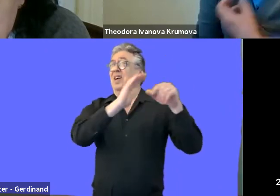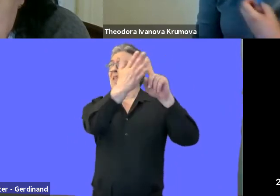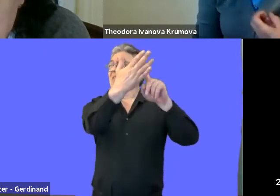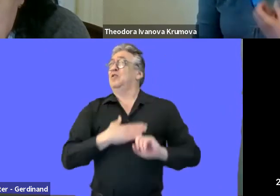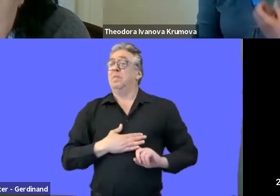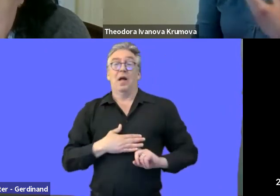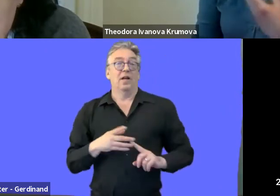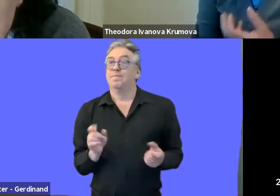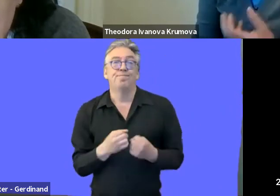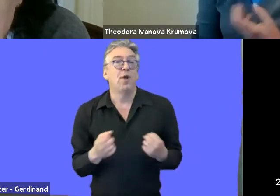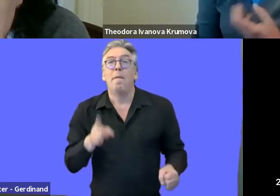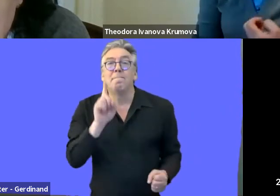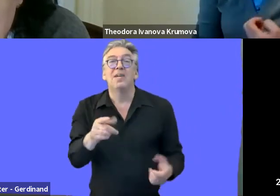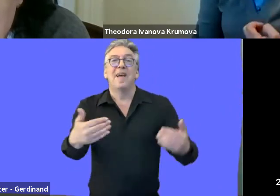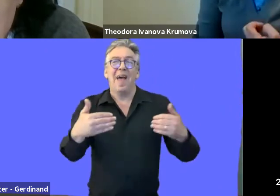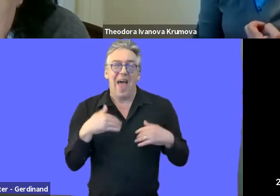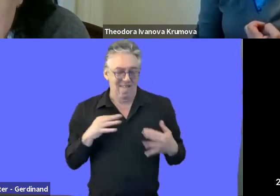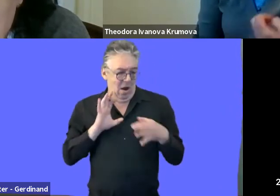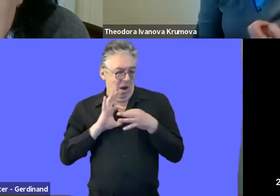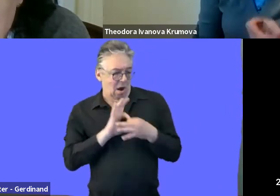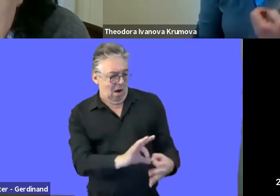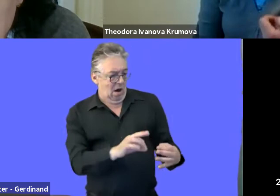There should be a link established between the individual